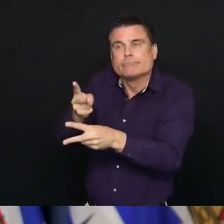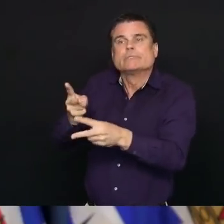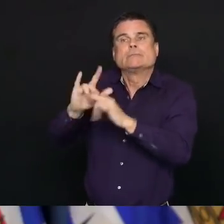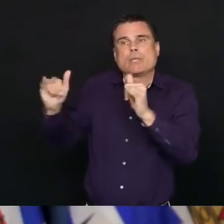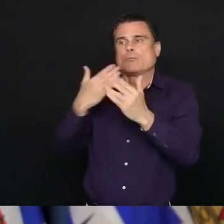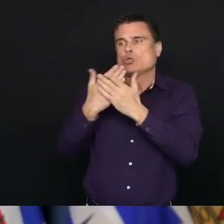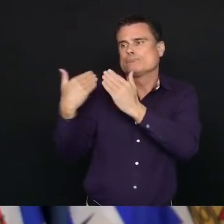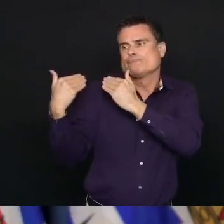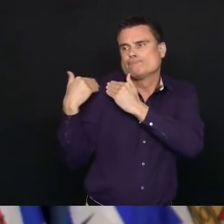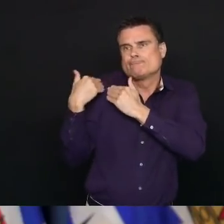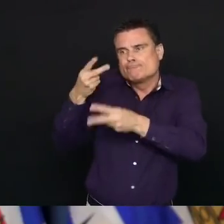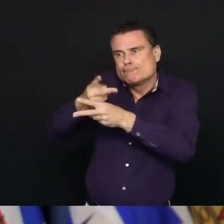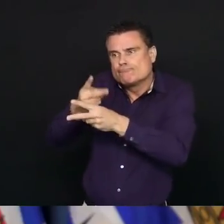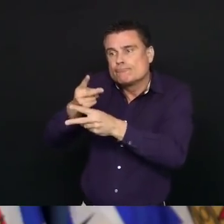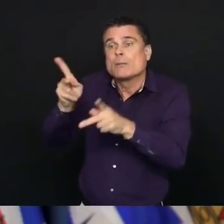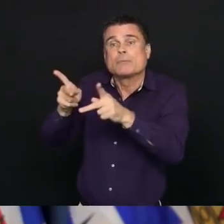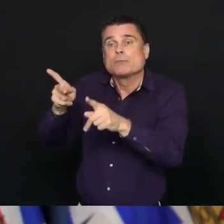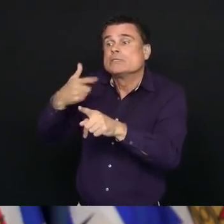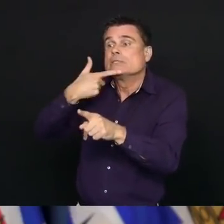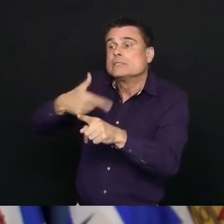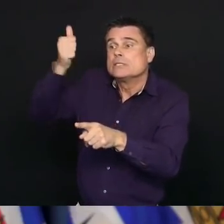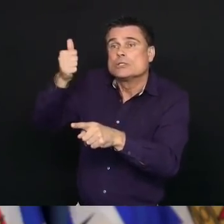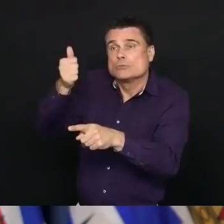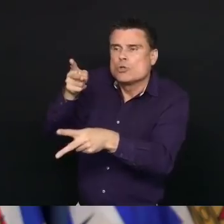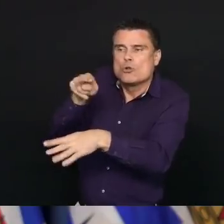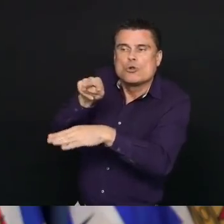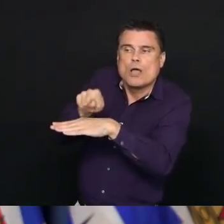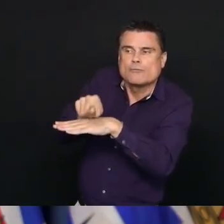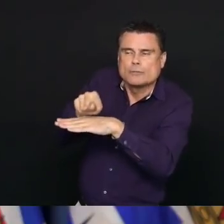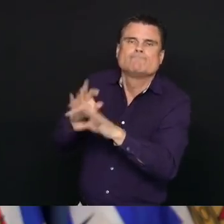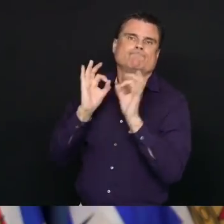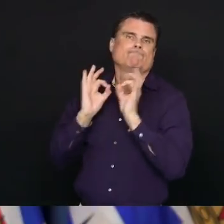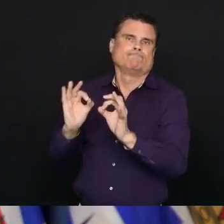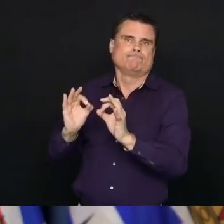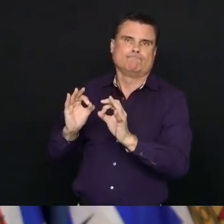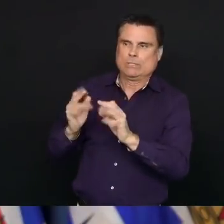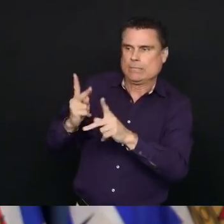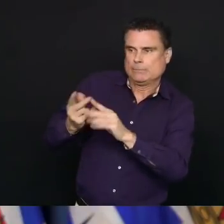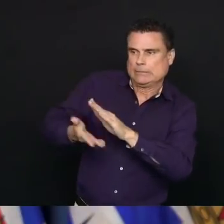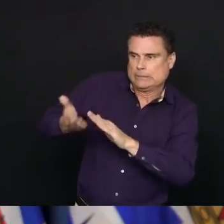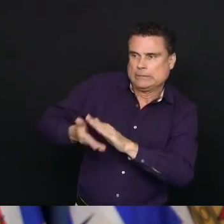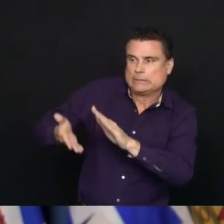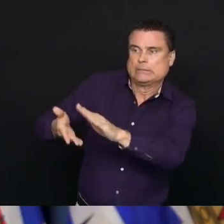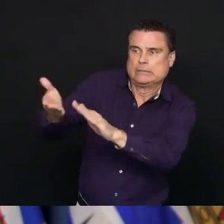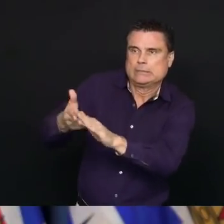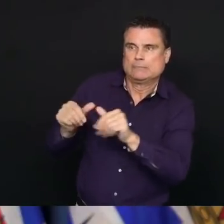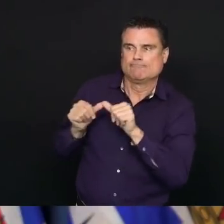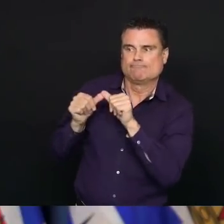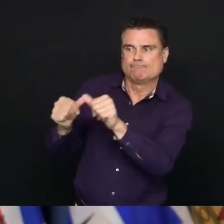they need to do to ensure that residents are cared for and long term care and assisted living and that they are cared